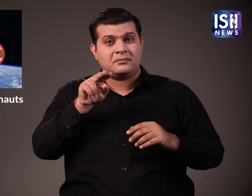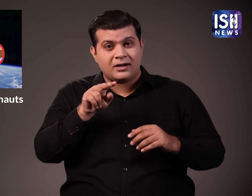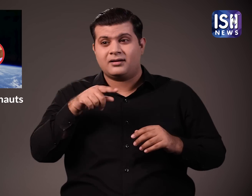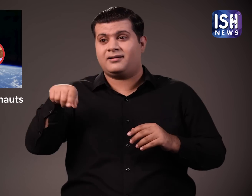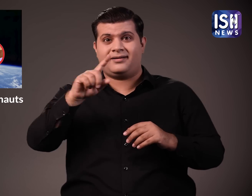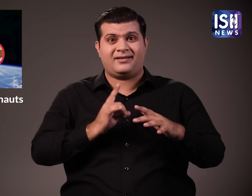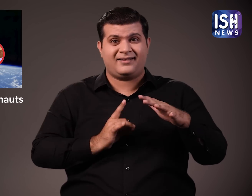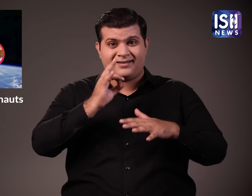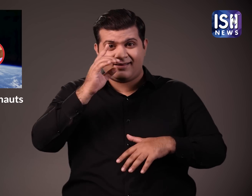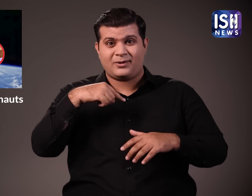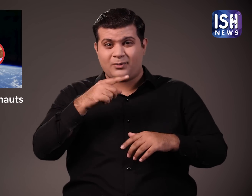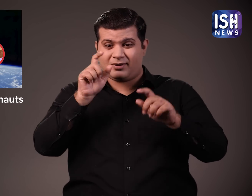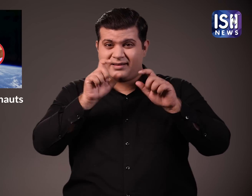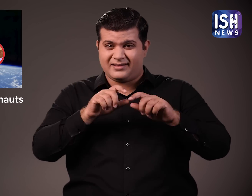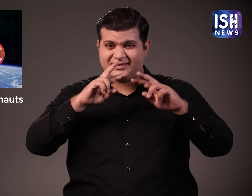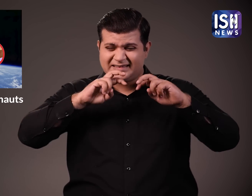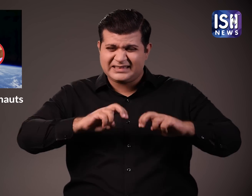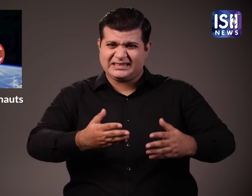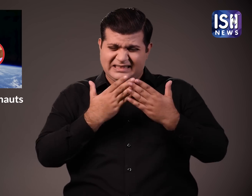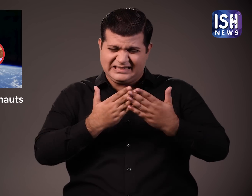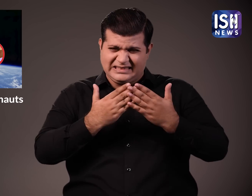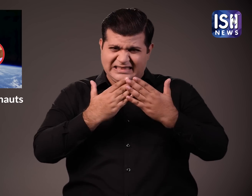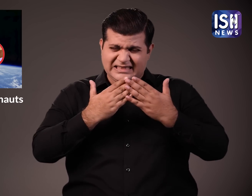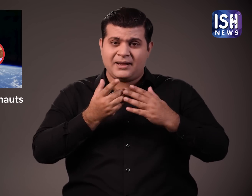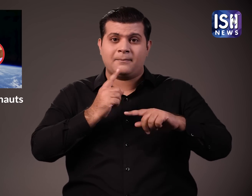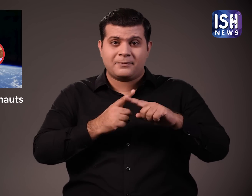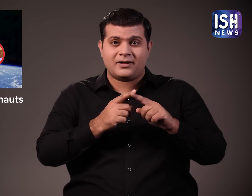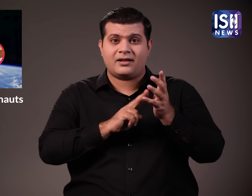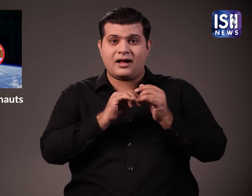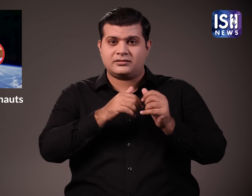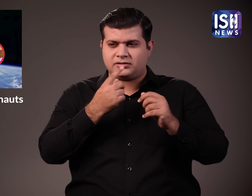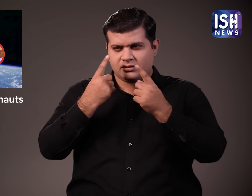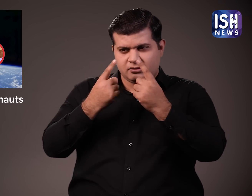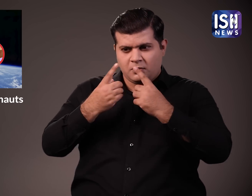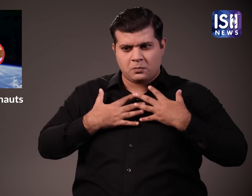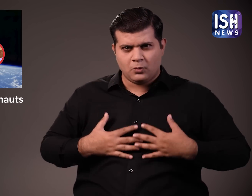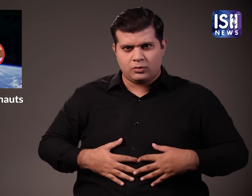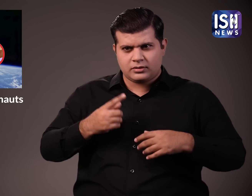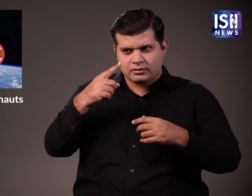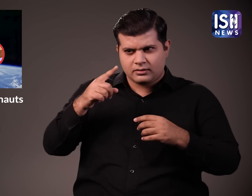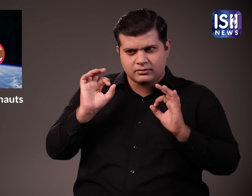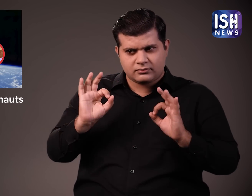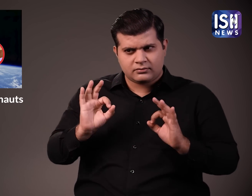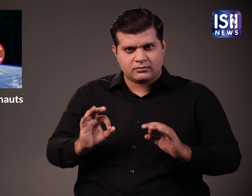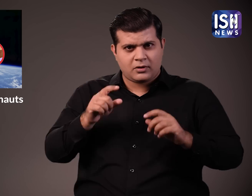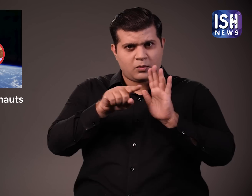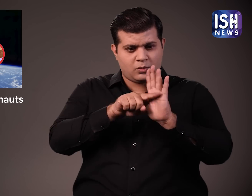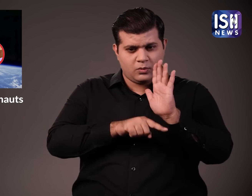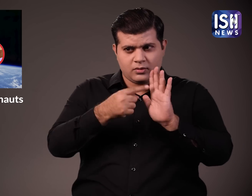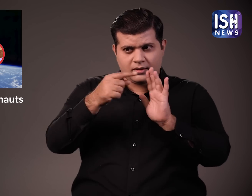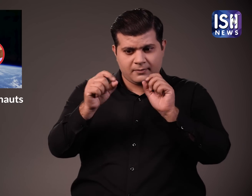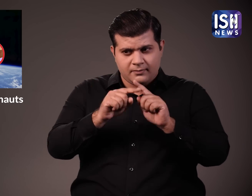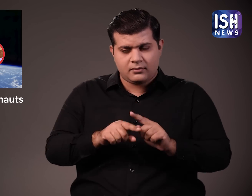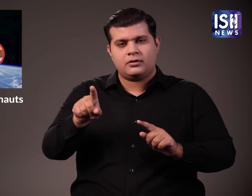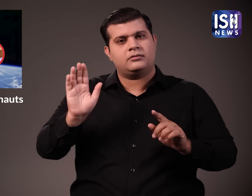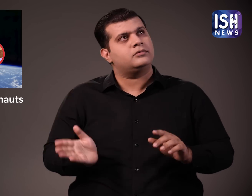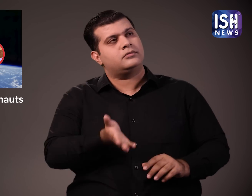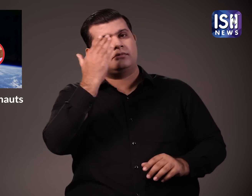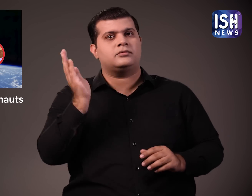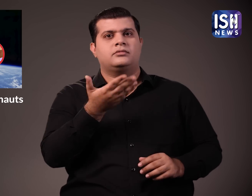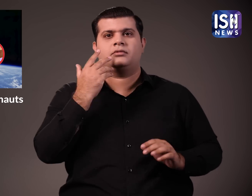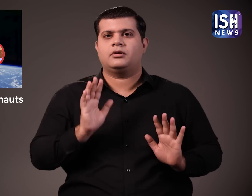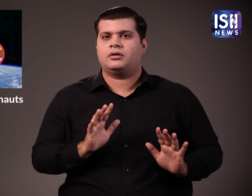Hence, astronauts must study hard and pass all NASA's tests before going to space.